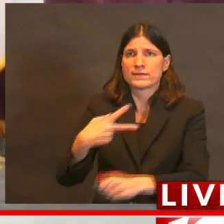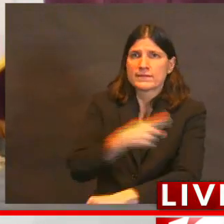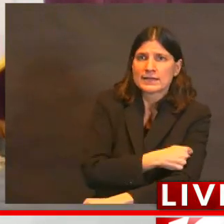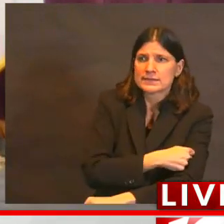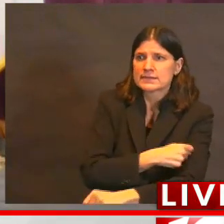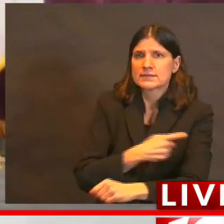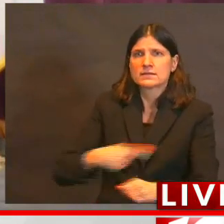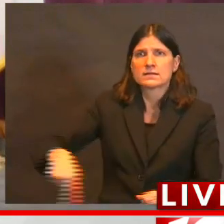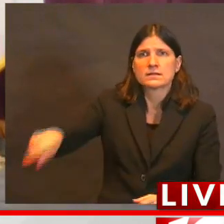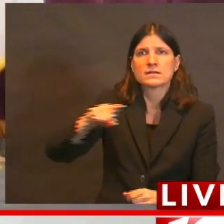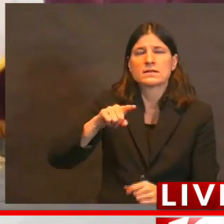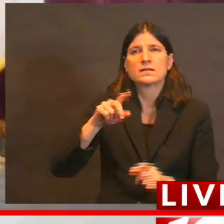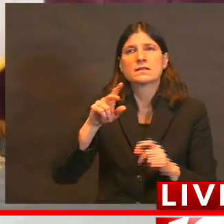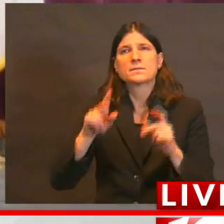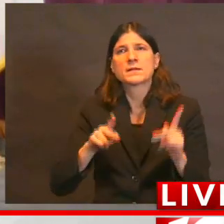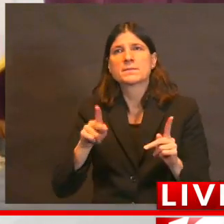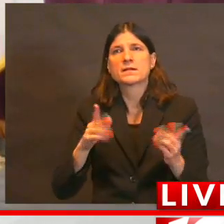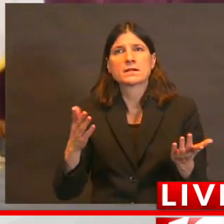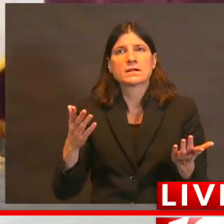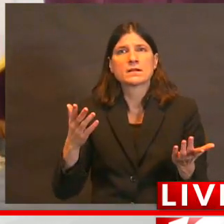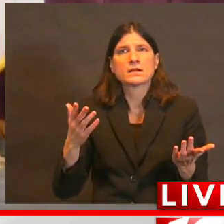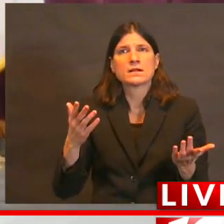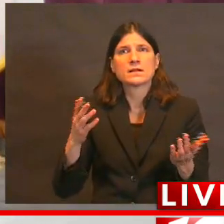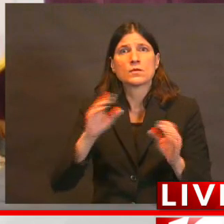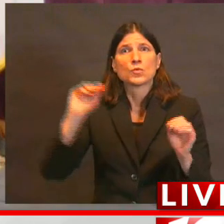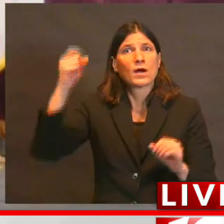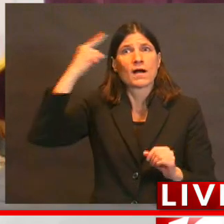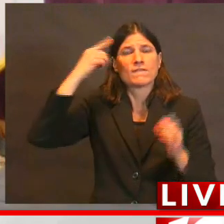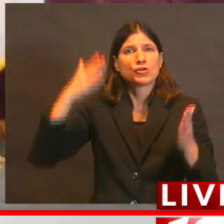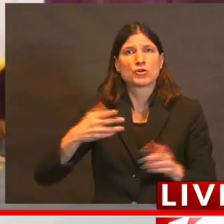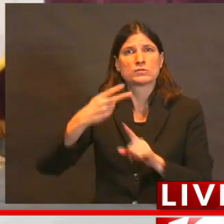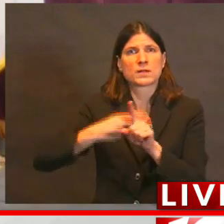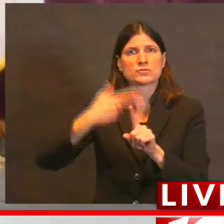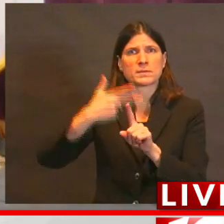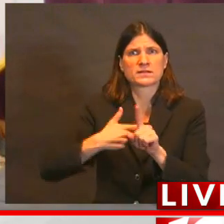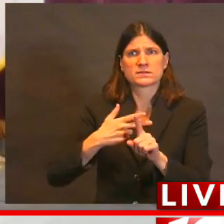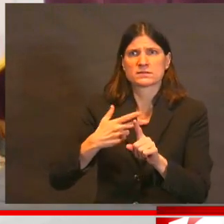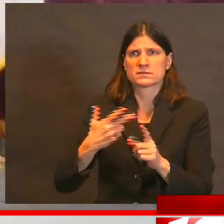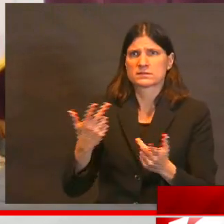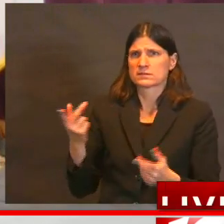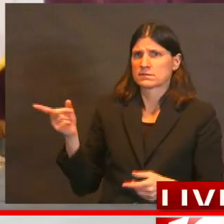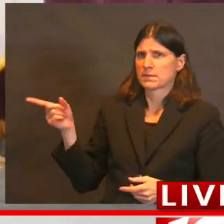THE V AND TENSION IS RIGHT ACCUSATIONS. THERE'S POTENTIAL THAT WE WILL NOT HAVE A